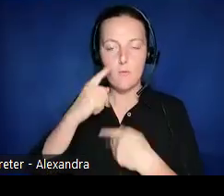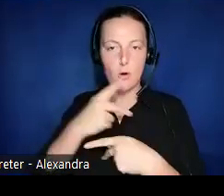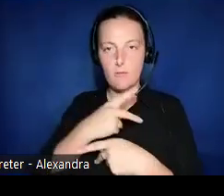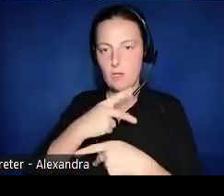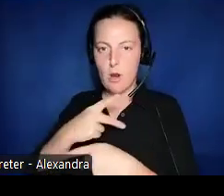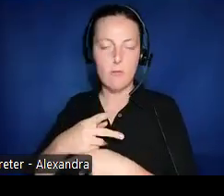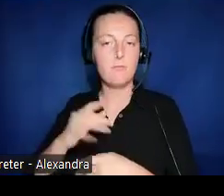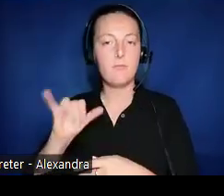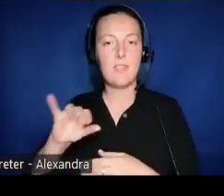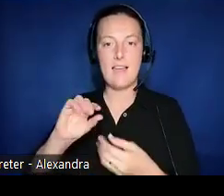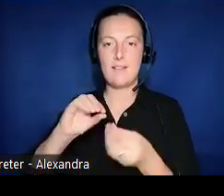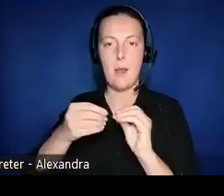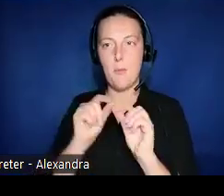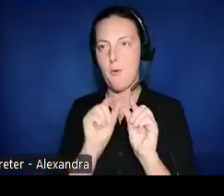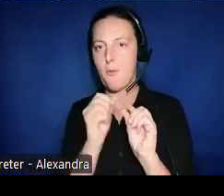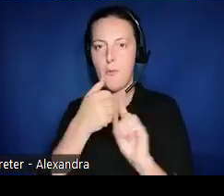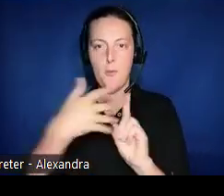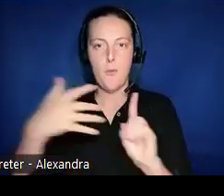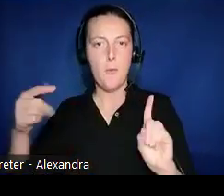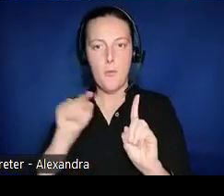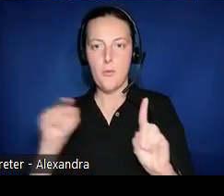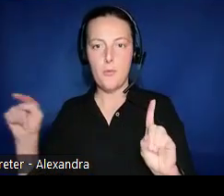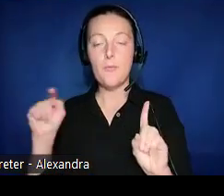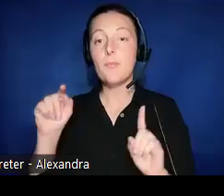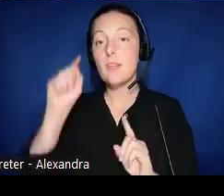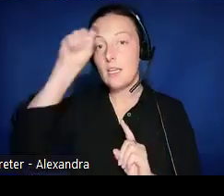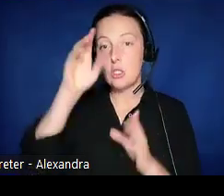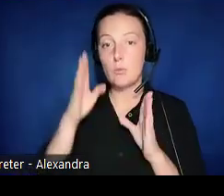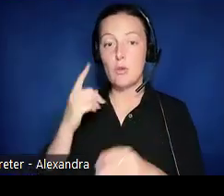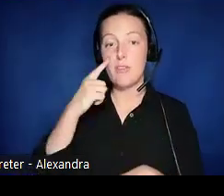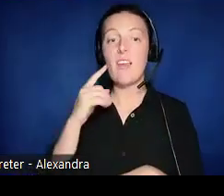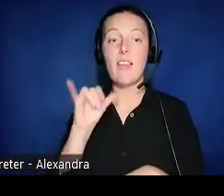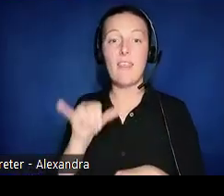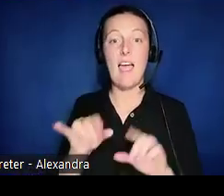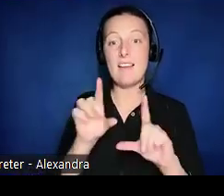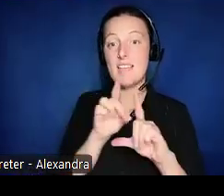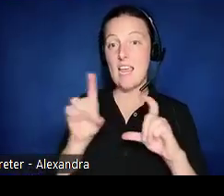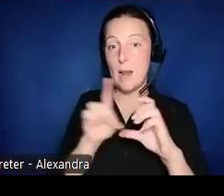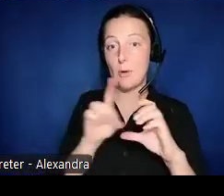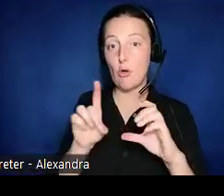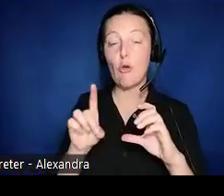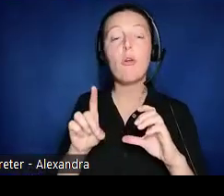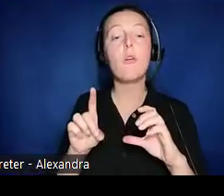get it was by taking the diameter uh multiplying it times 8 9ths. So subtracting 1 nth of it